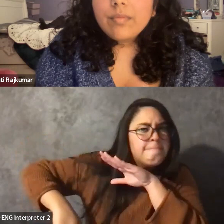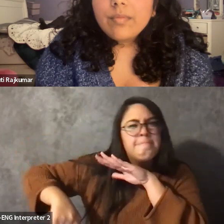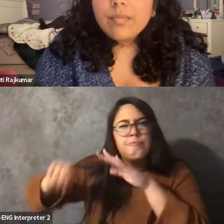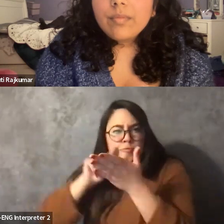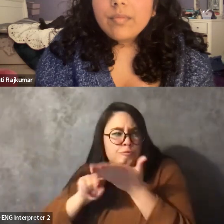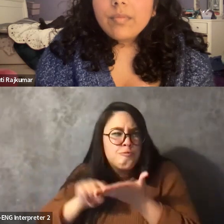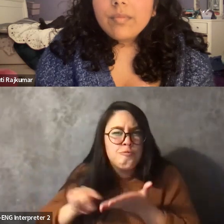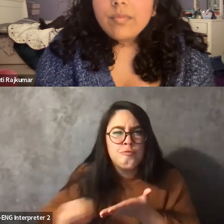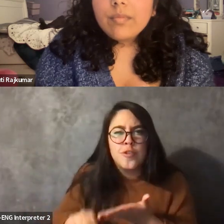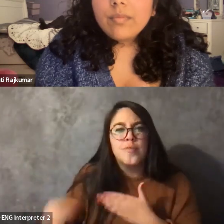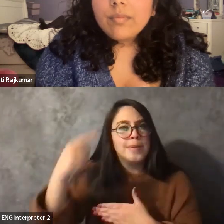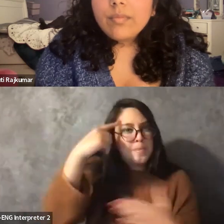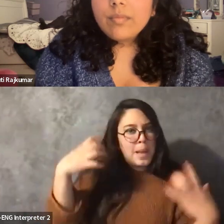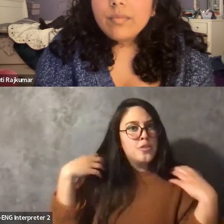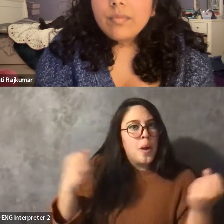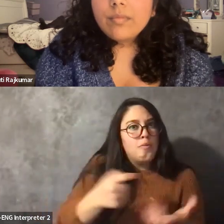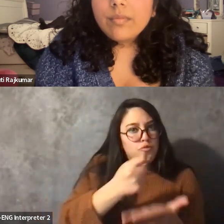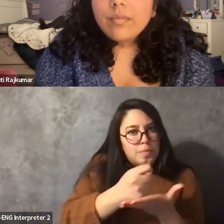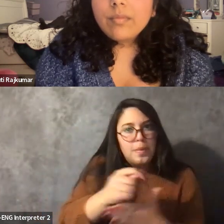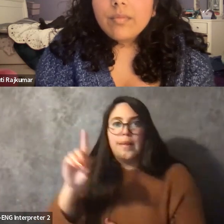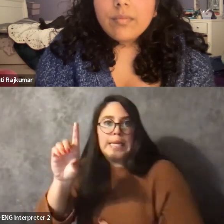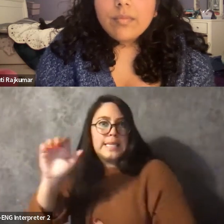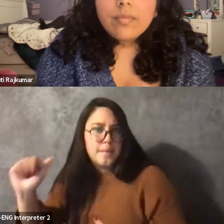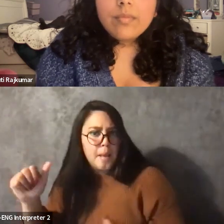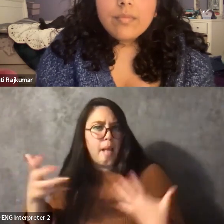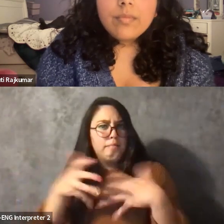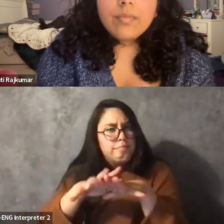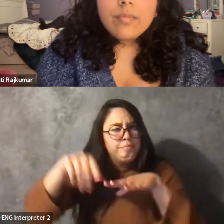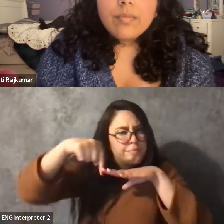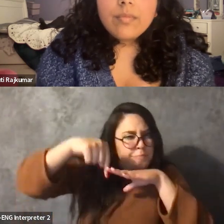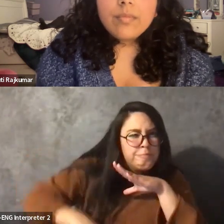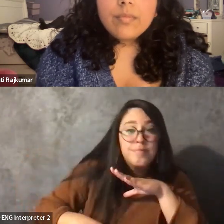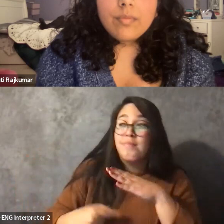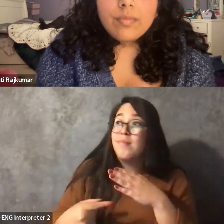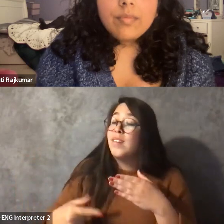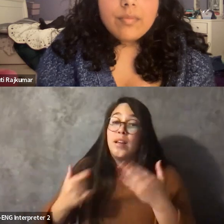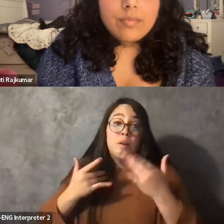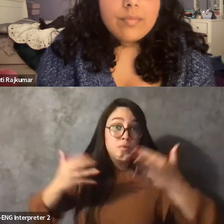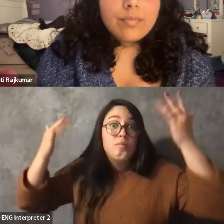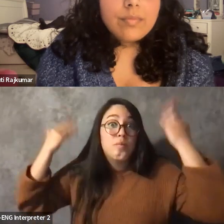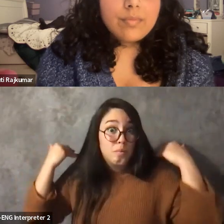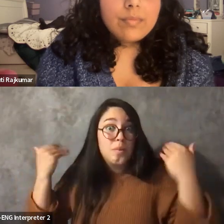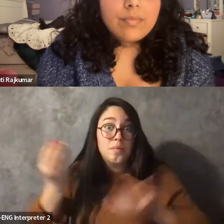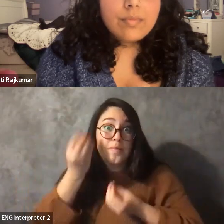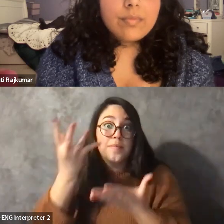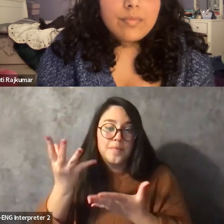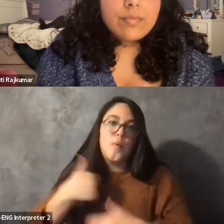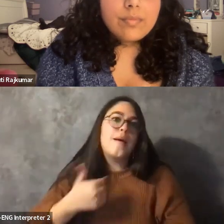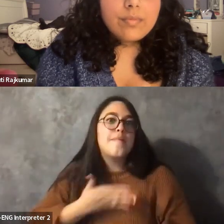health treatment and disability, and again, it's a lot. So I'm glad you're really interested in that field.